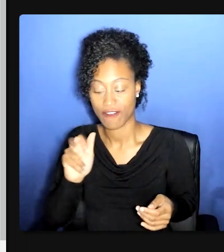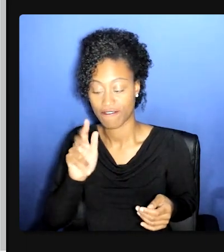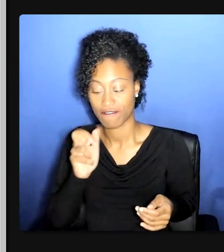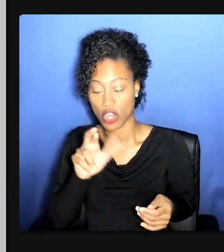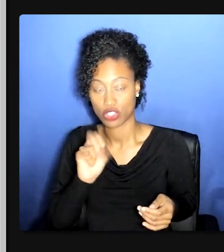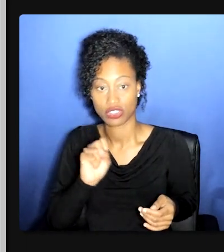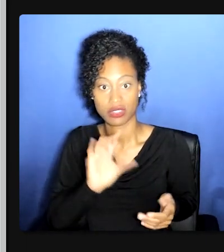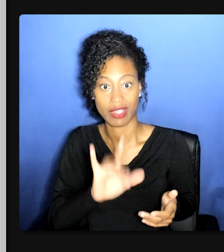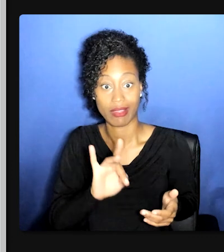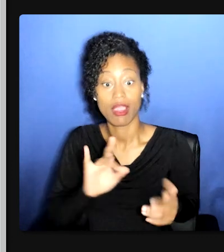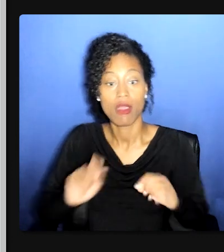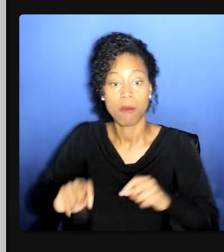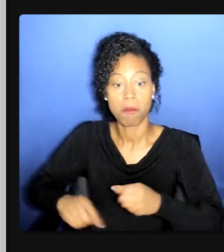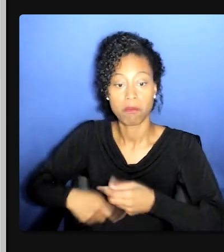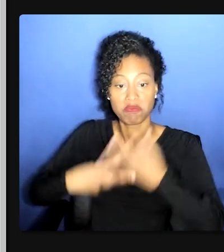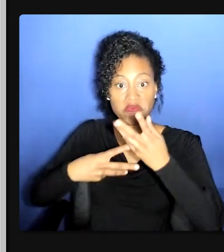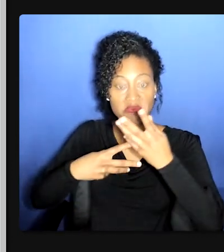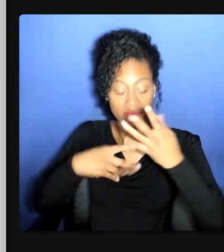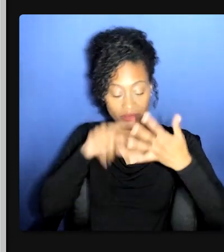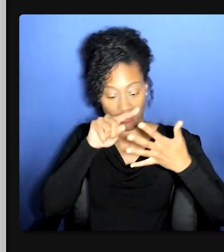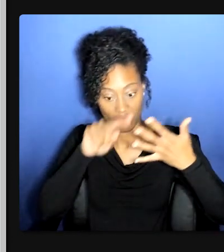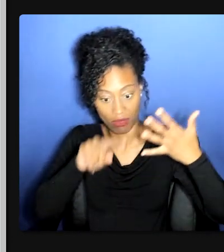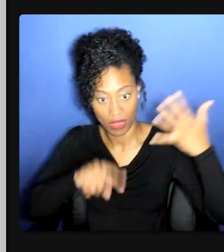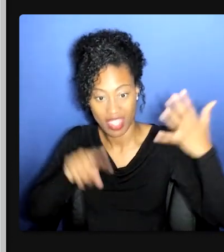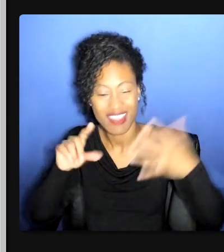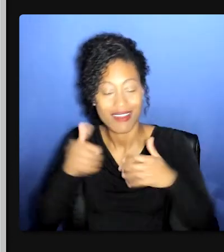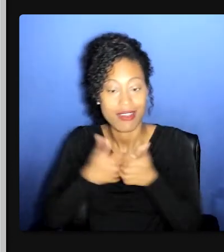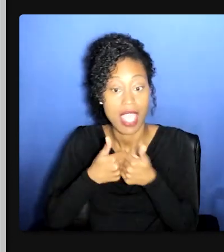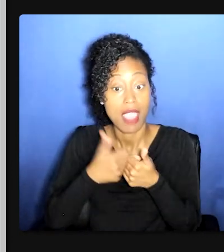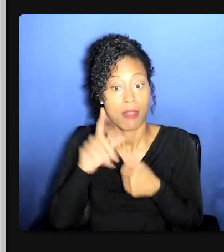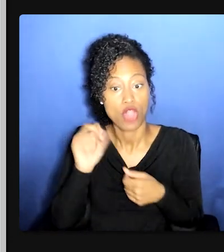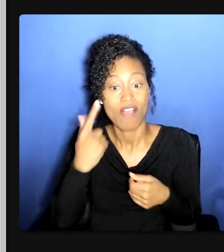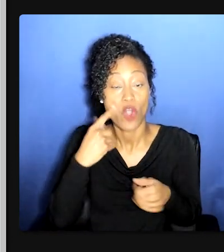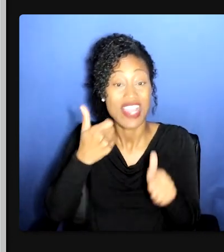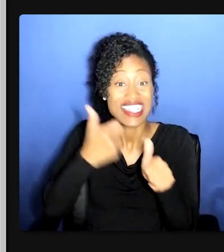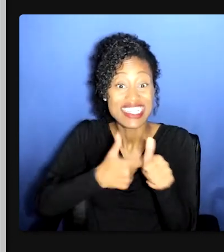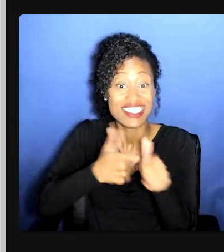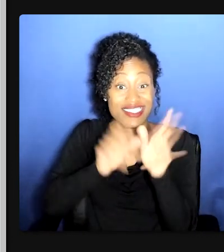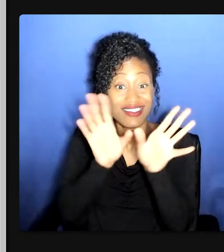The archived servers have game logs for each session.